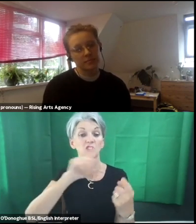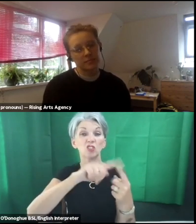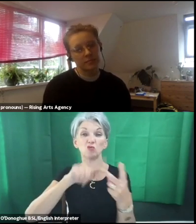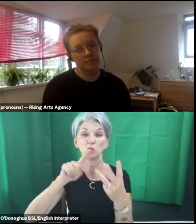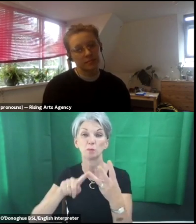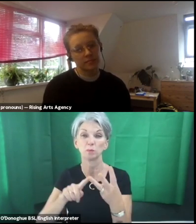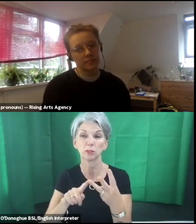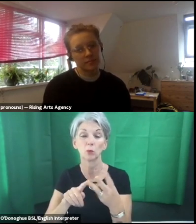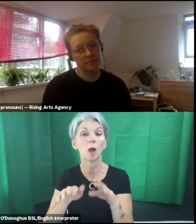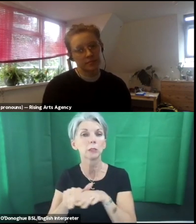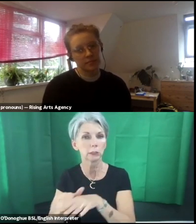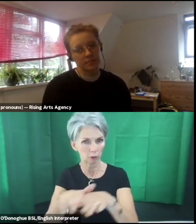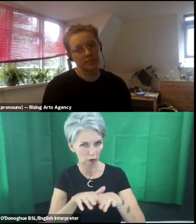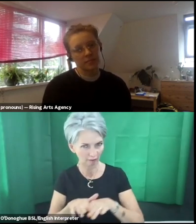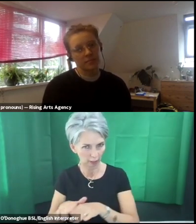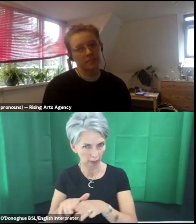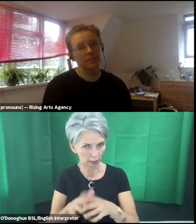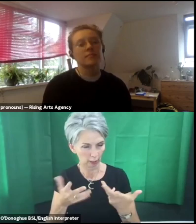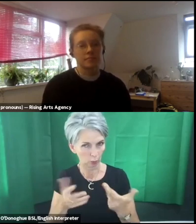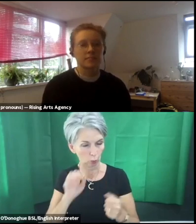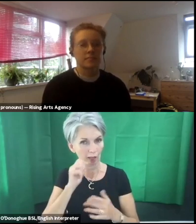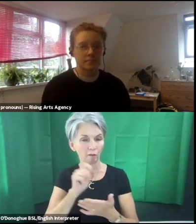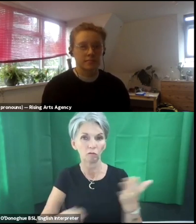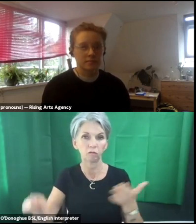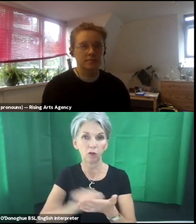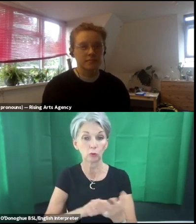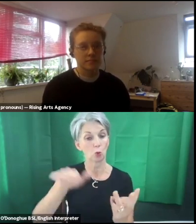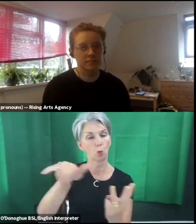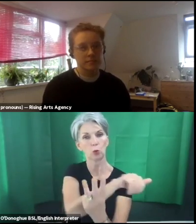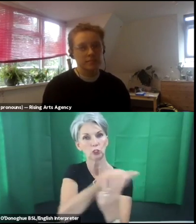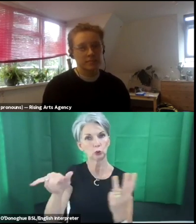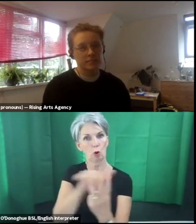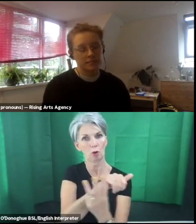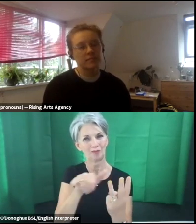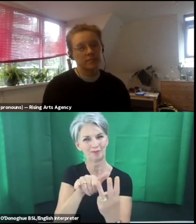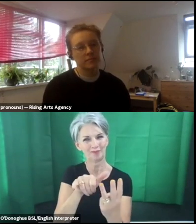So I think at the September meeting, we'll actually vote on which one of those it is that we're we're going to take on.